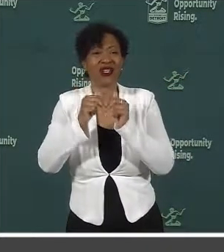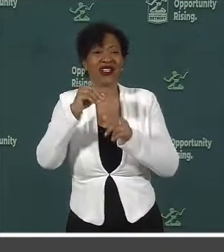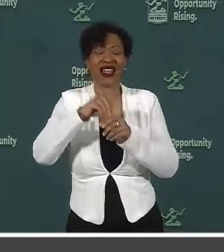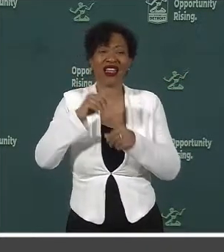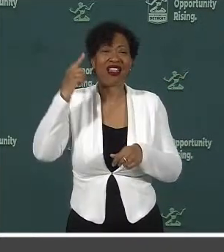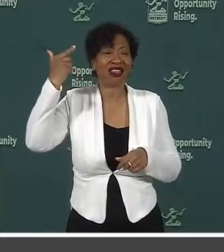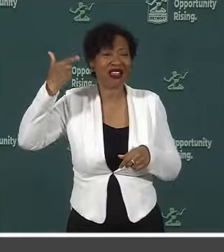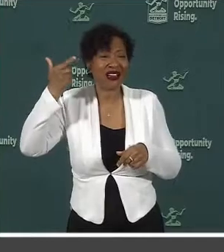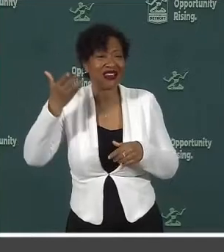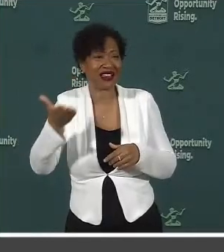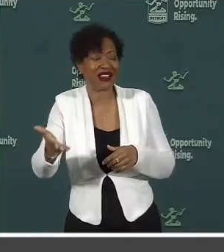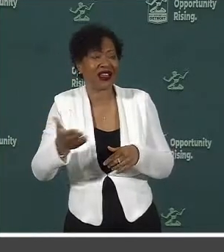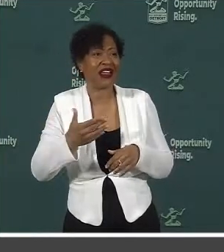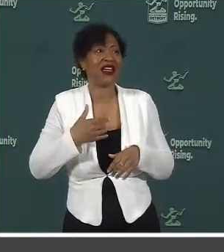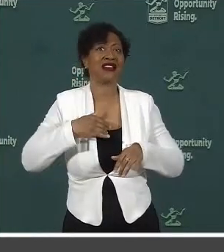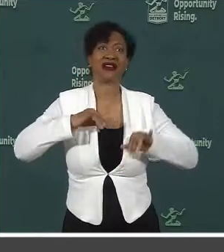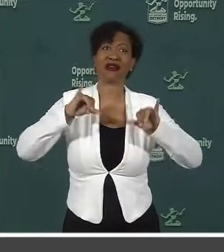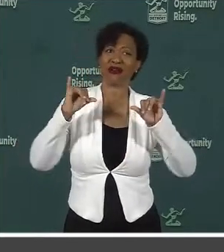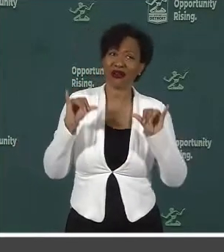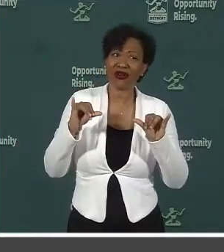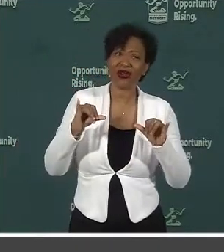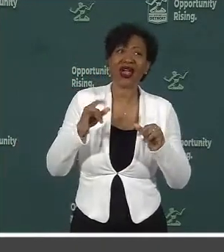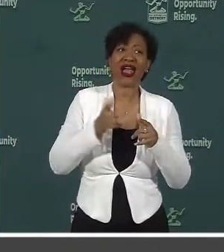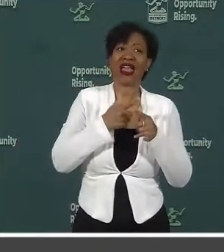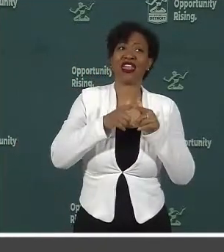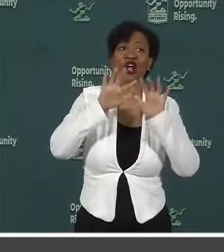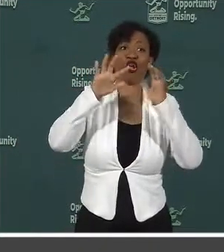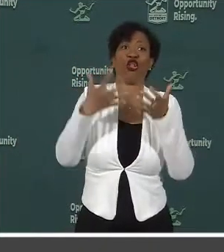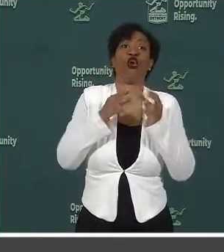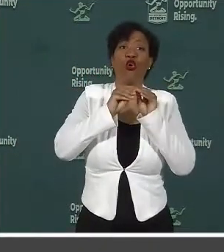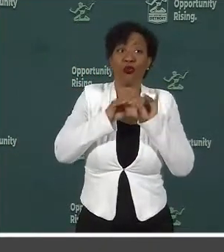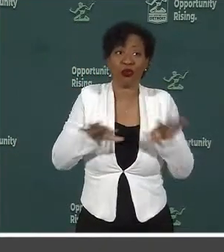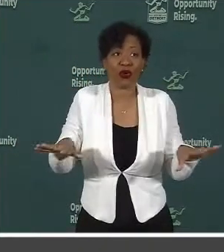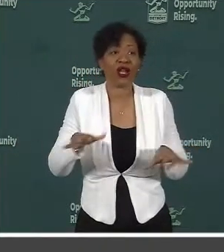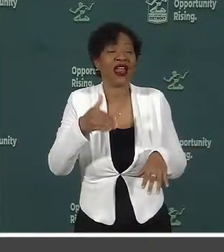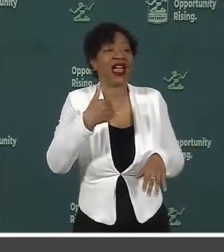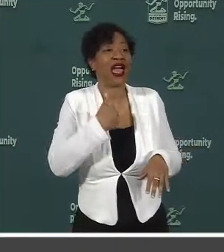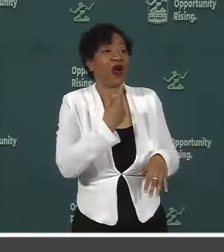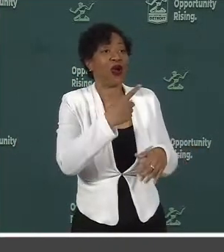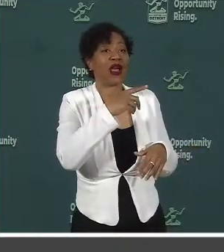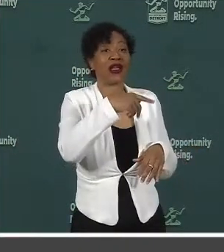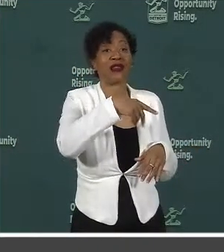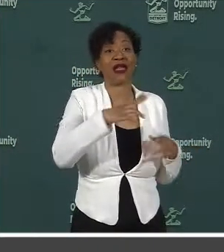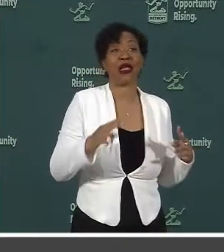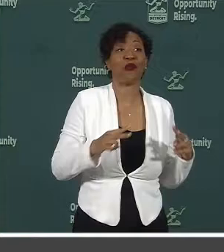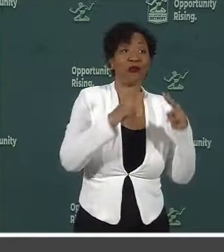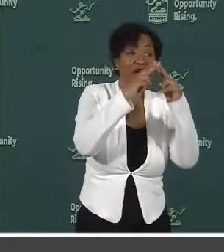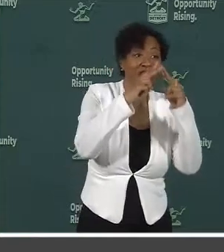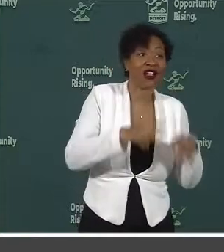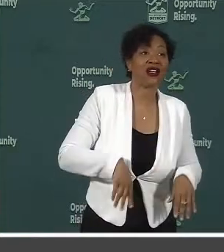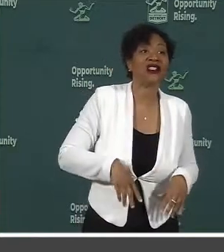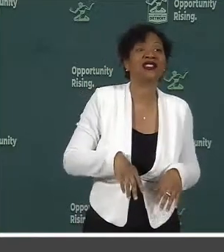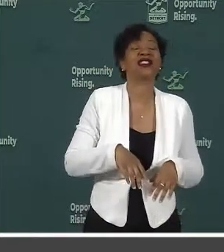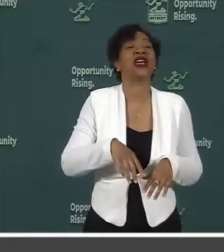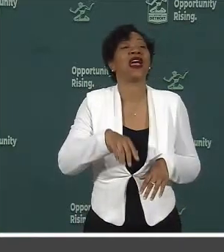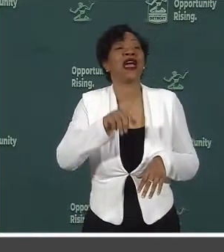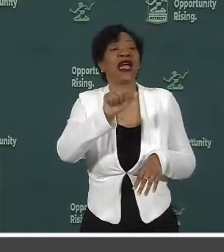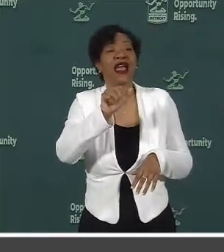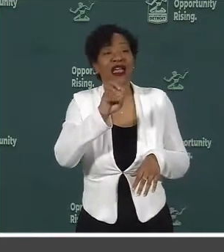LOOKING AND THEN WE WENT GLOBAL THEY HAD A DETROIT EXHIBIT IN PARIS AND AN AMSTERDAM AND IN ZURICH IN BRUSSELS EVEN IN